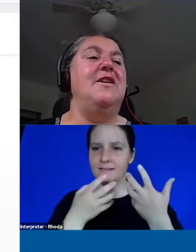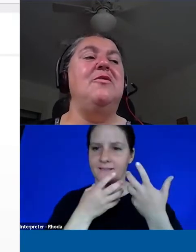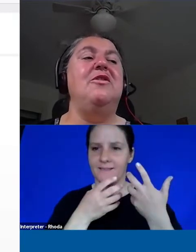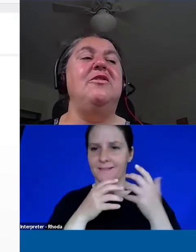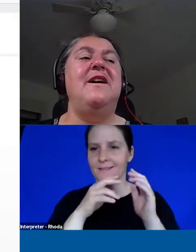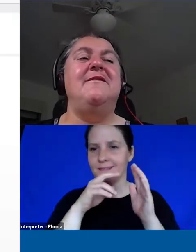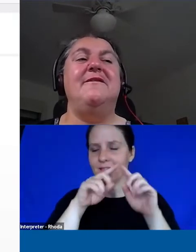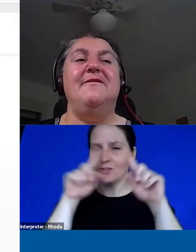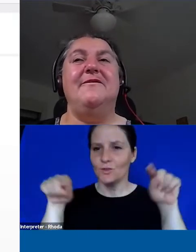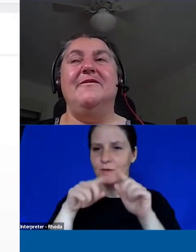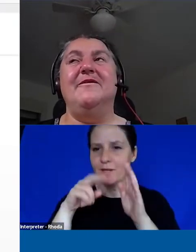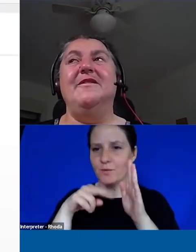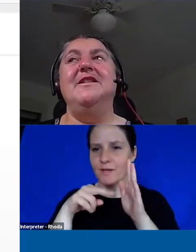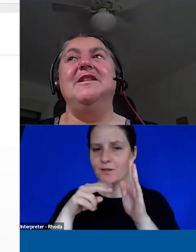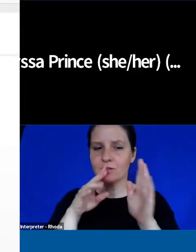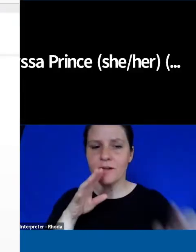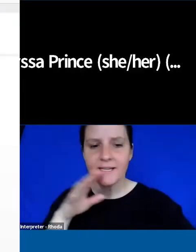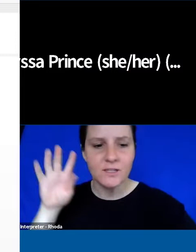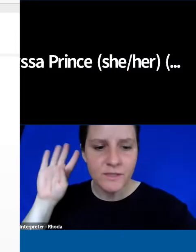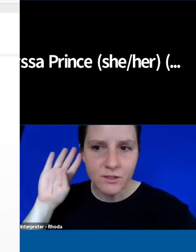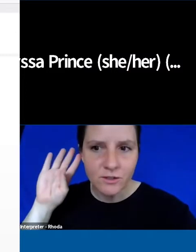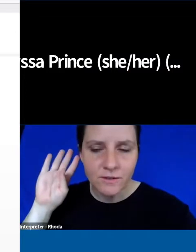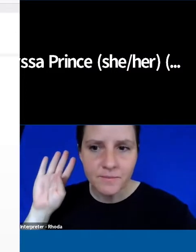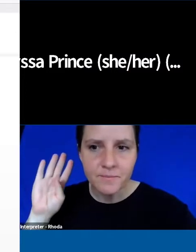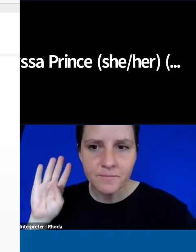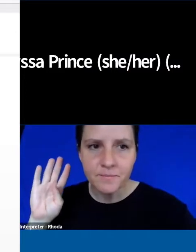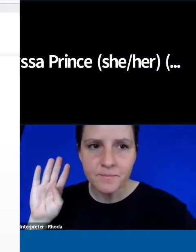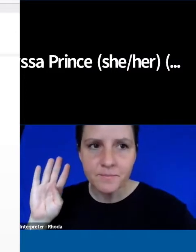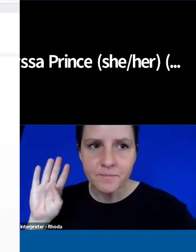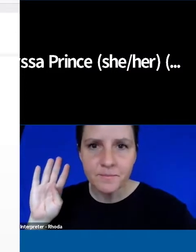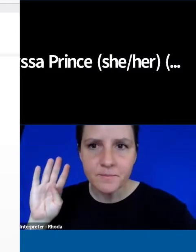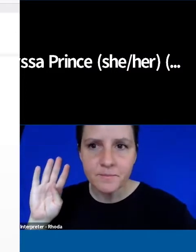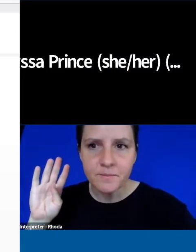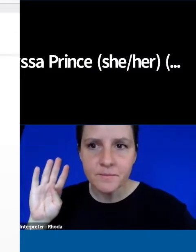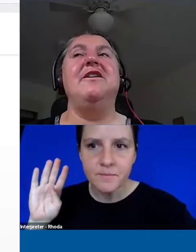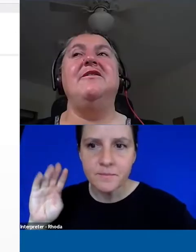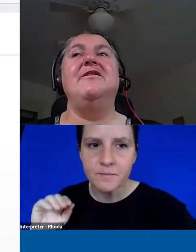Can you all hear that? [Lyssa] Yes, we can, Lucy. Okay, I'm gonna slow it down.